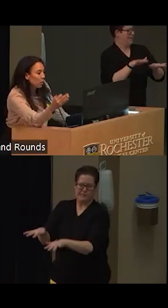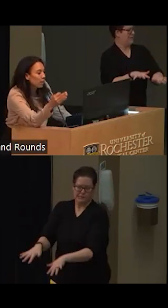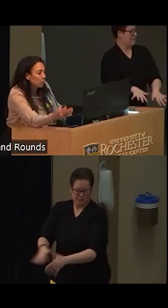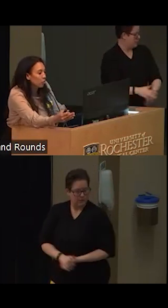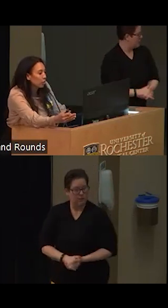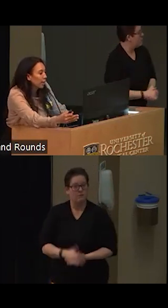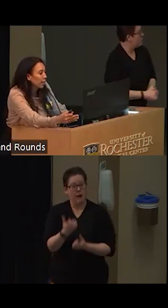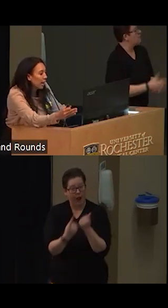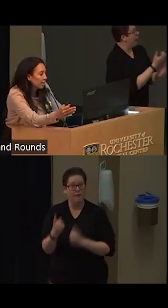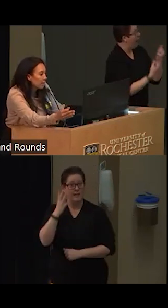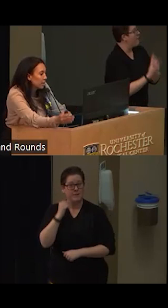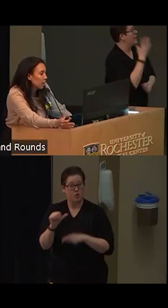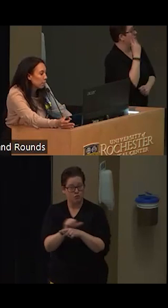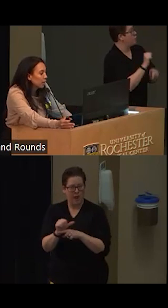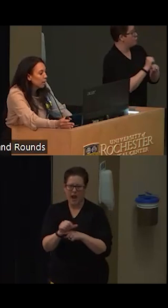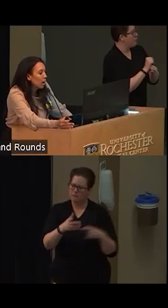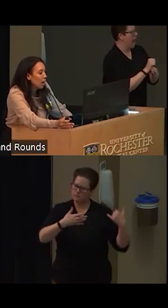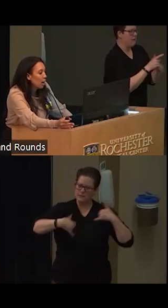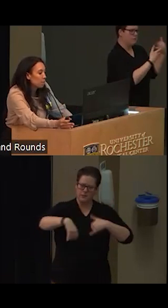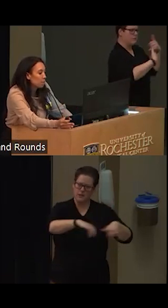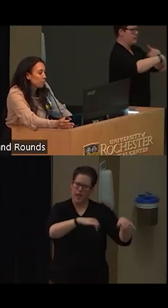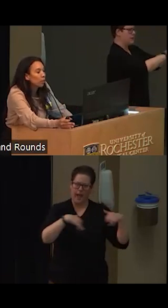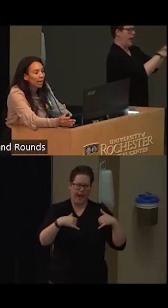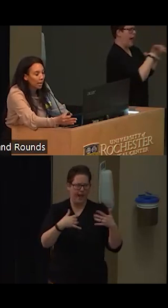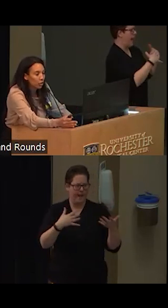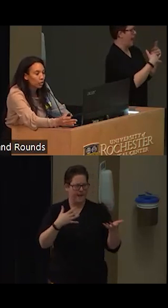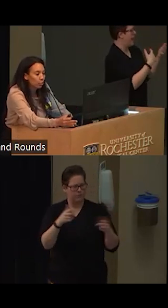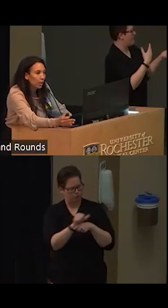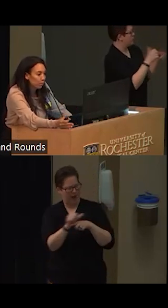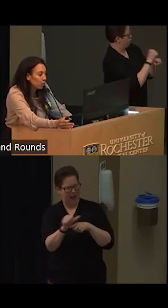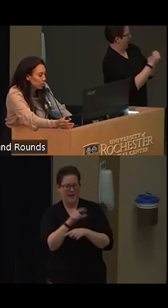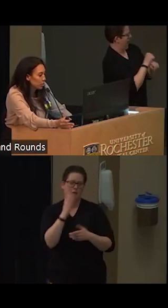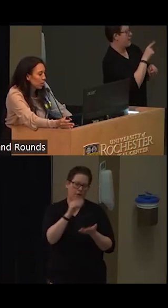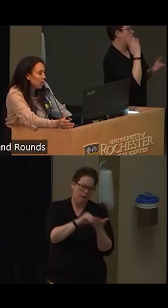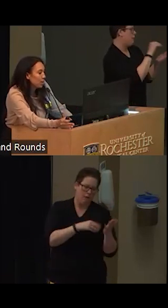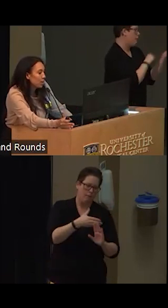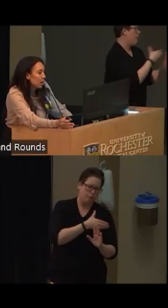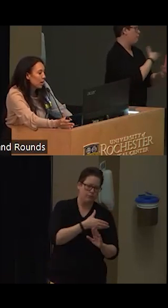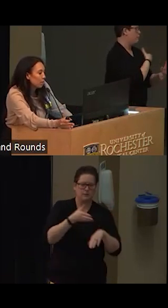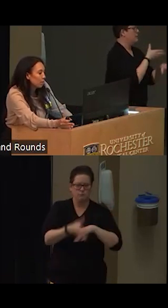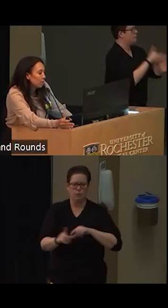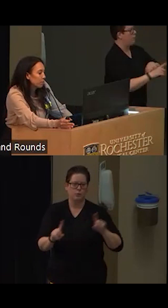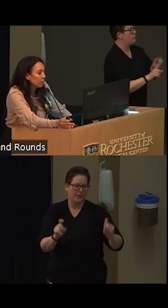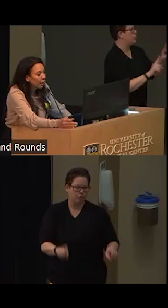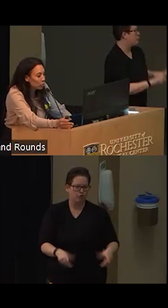that went through the training had the same um well they answered the pre and post scale